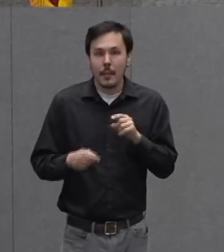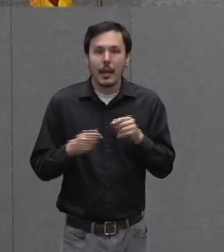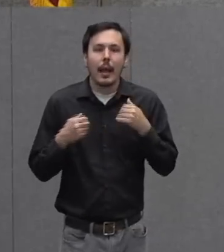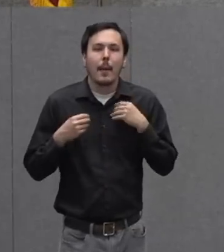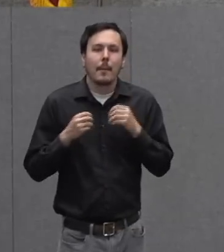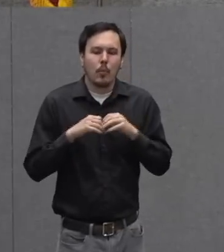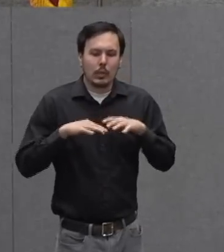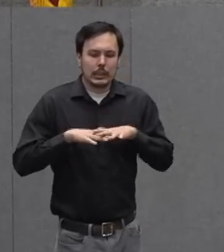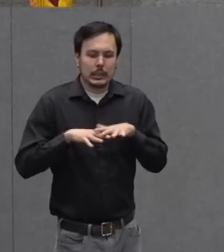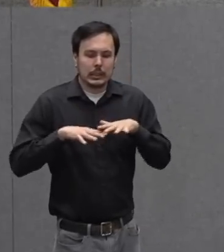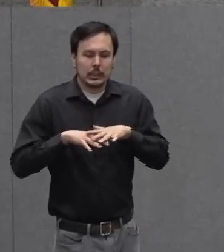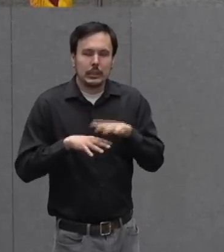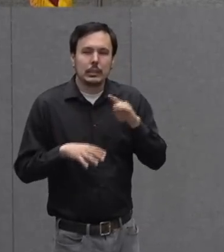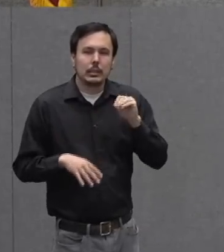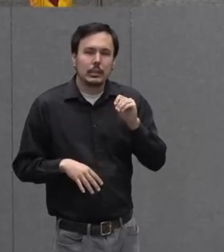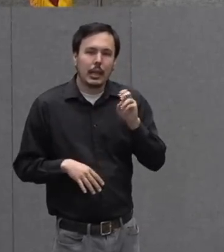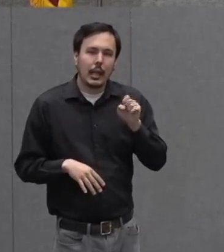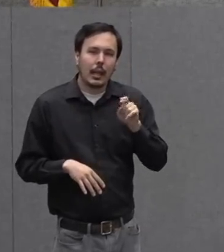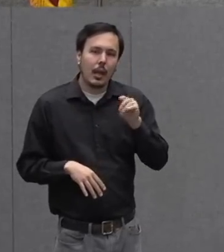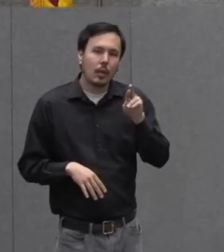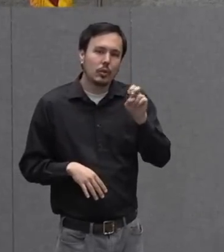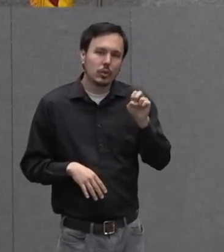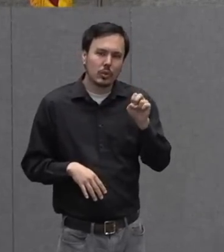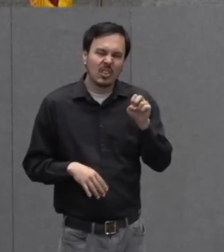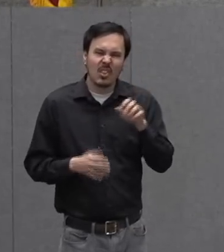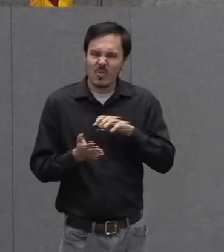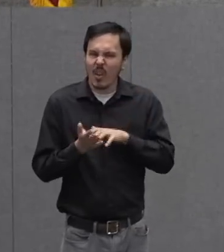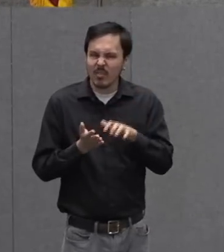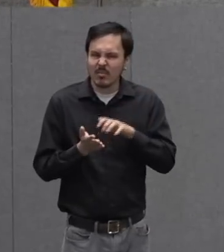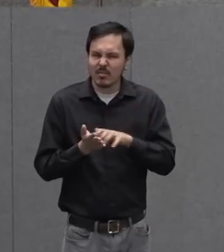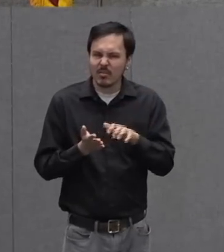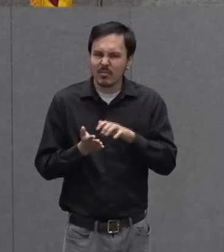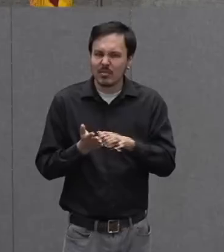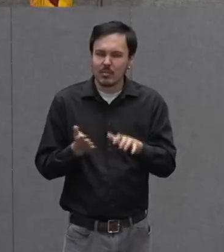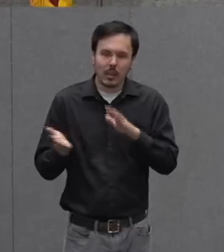It's a little bit rough. It's not as smooth as the wax paper.